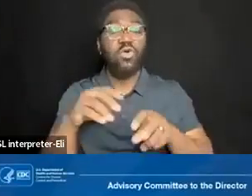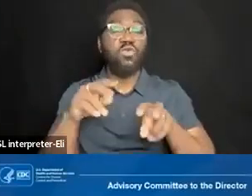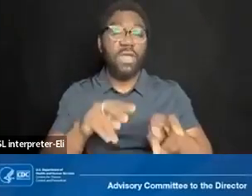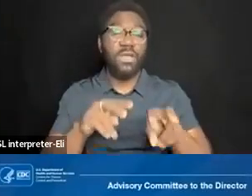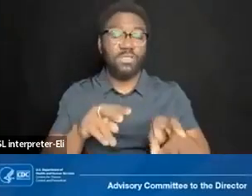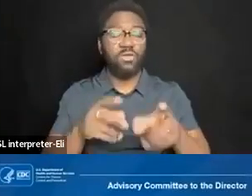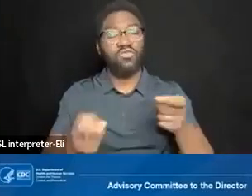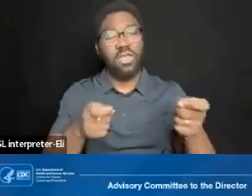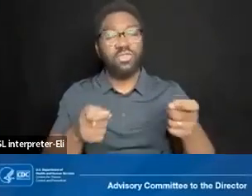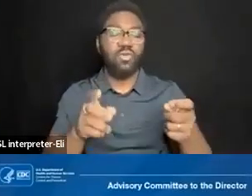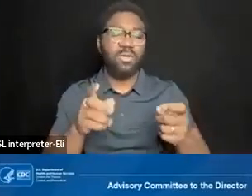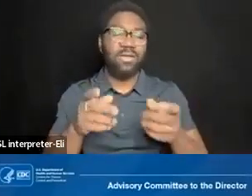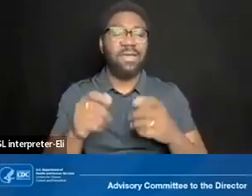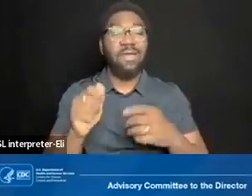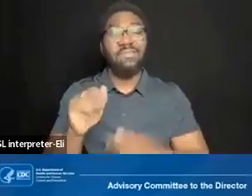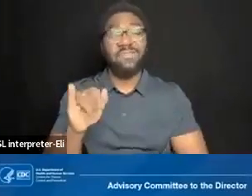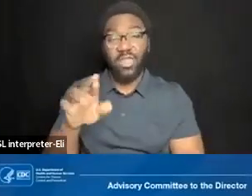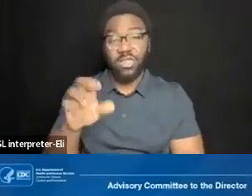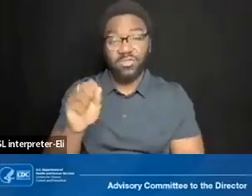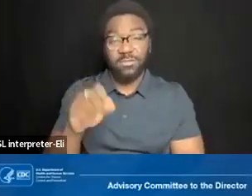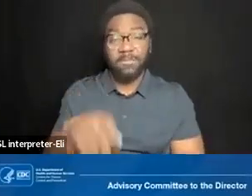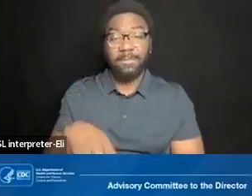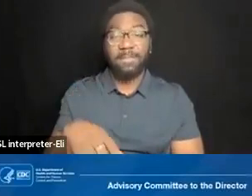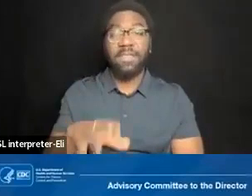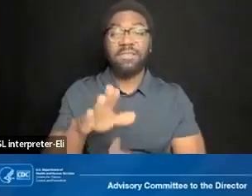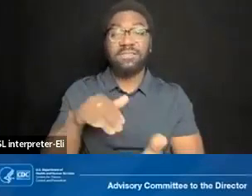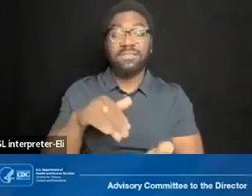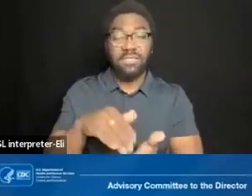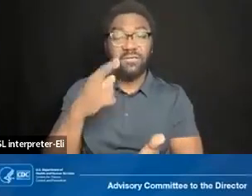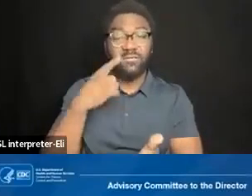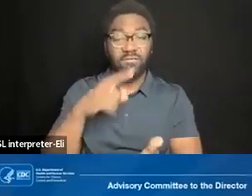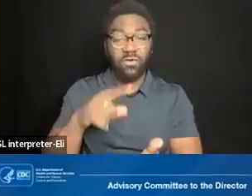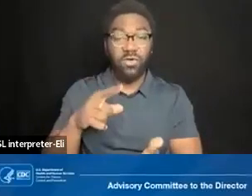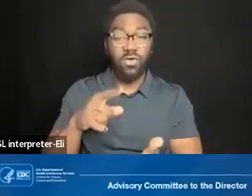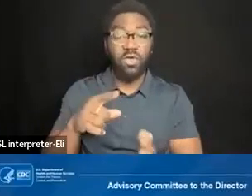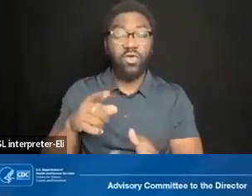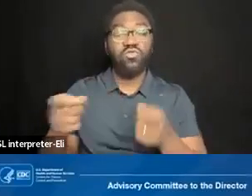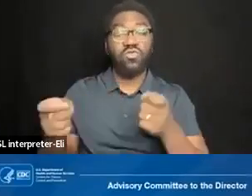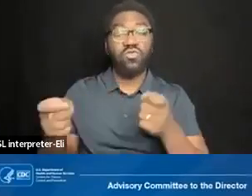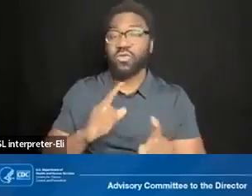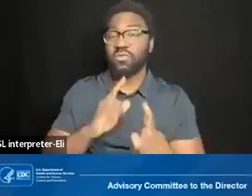and response will be renamed the office of readiness and response and report to the office of the director,